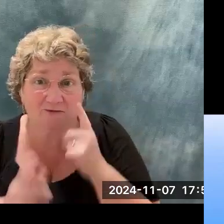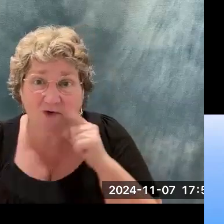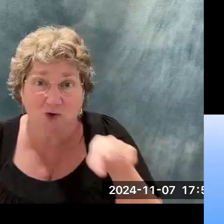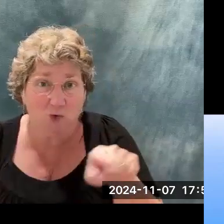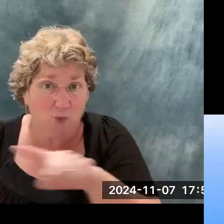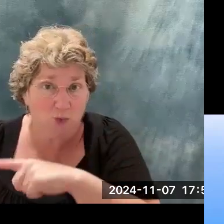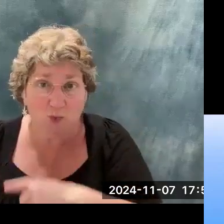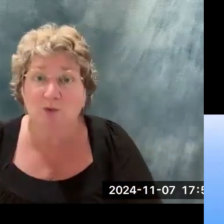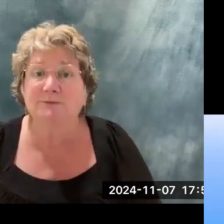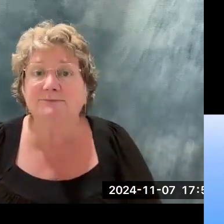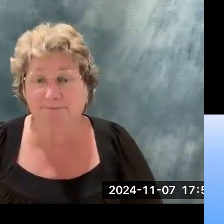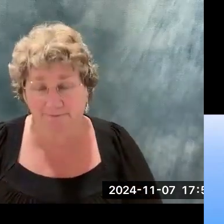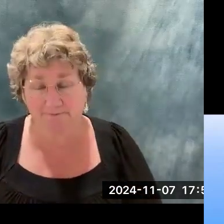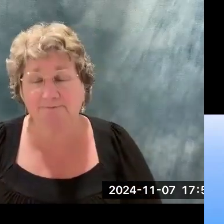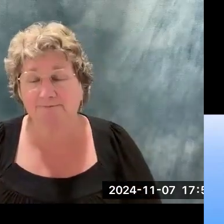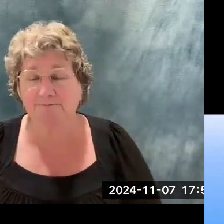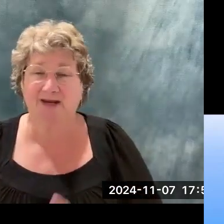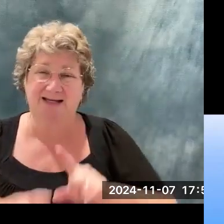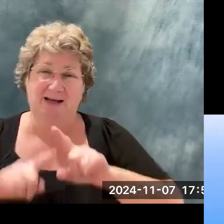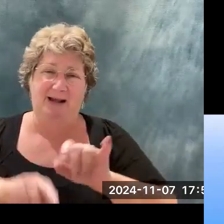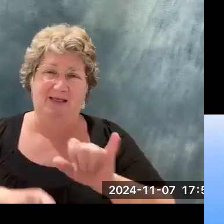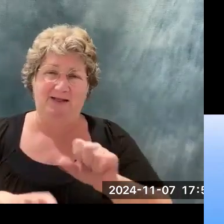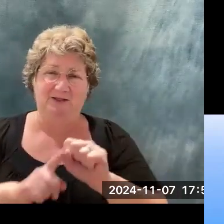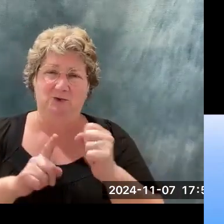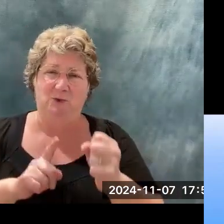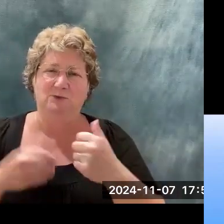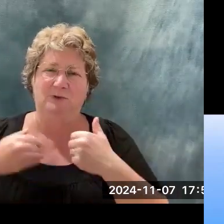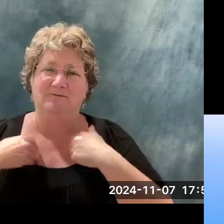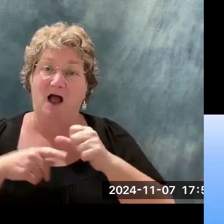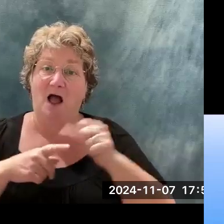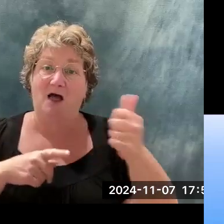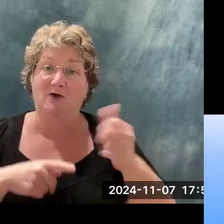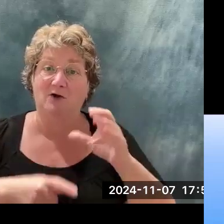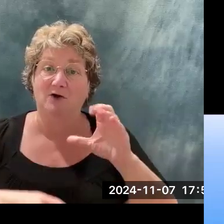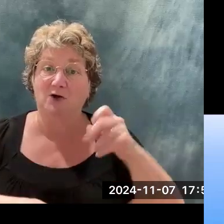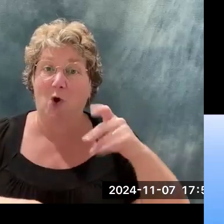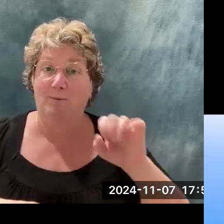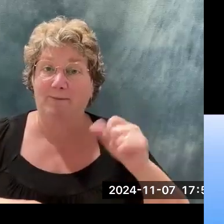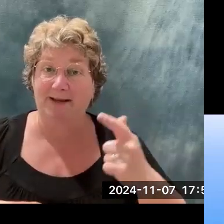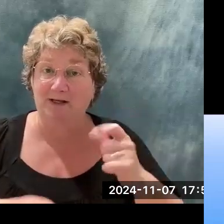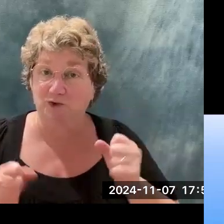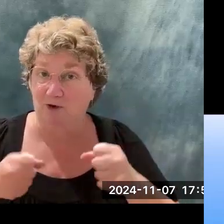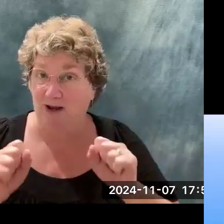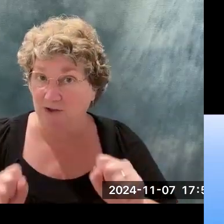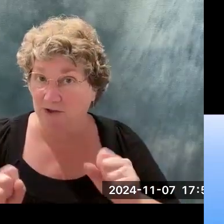other coping strategies that can perhaps be encouraged that are more positive, right?